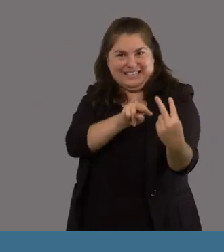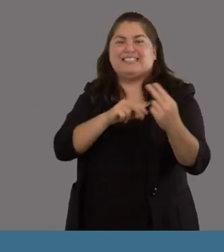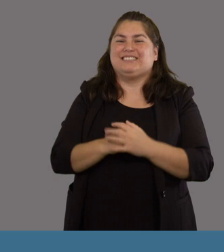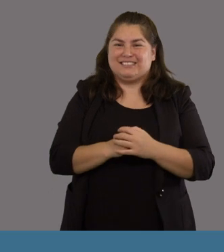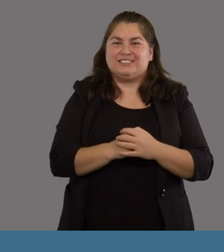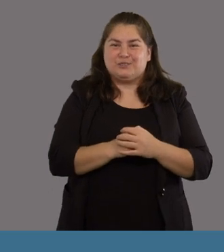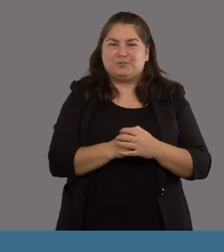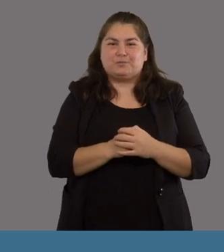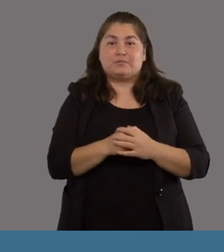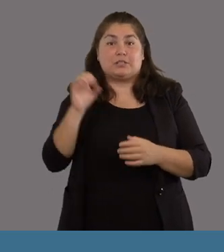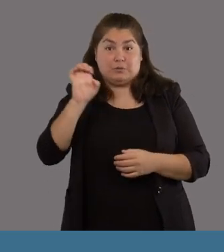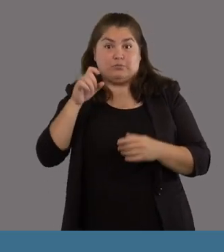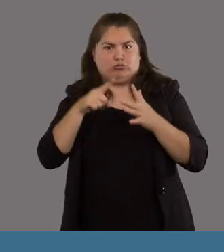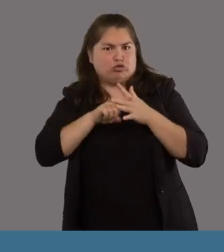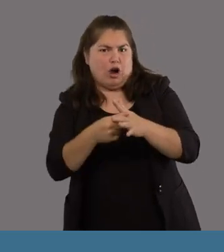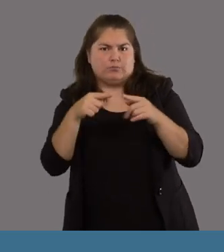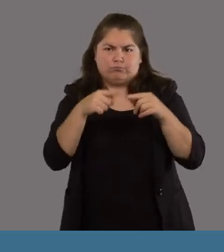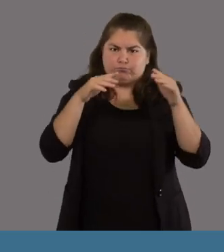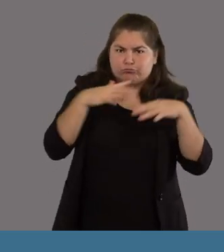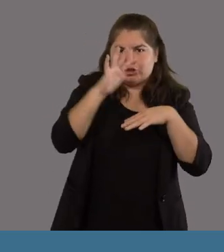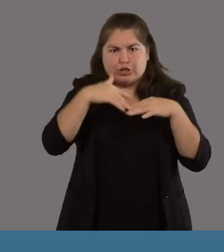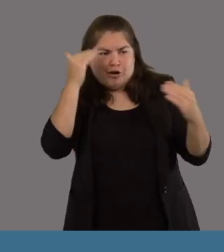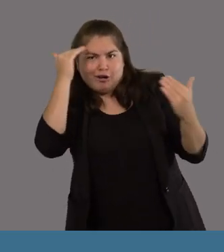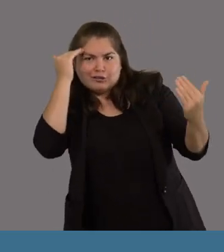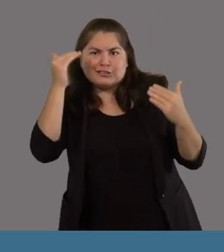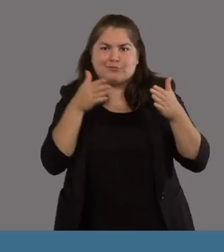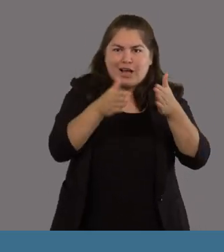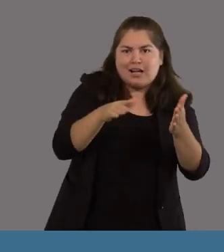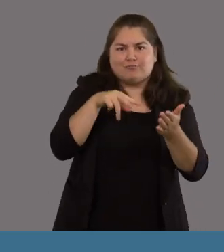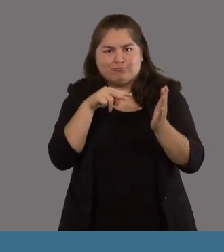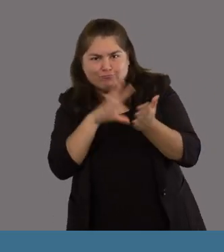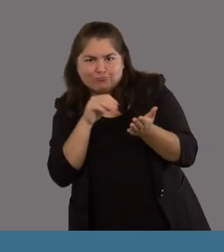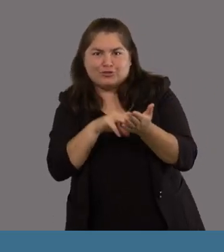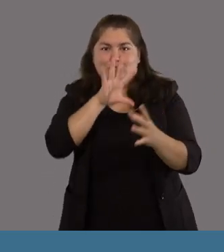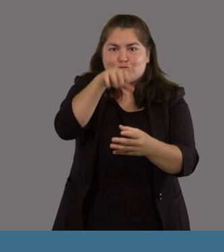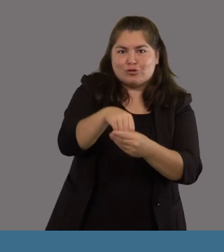with the Indigenous ways of learning and knowing and combining it with the Western/academic